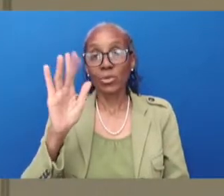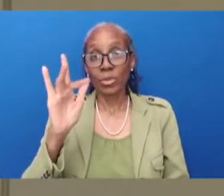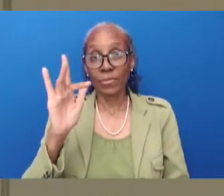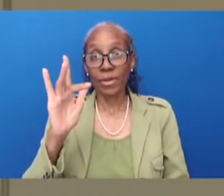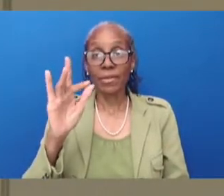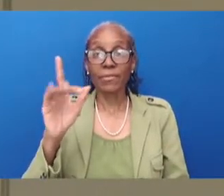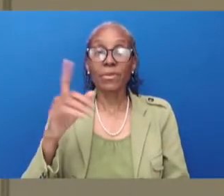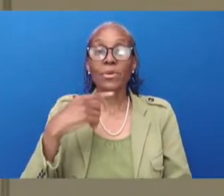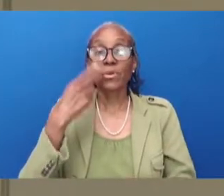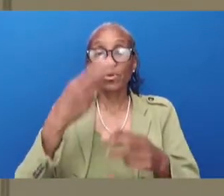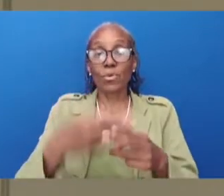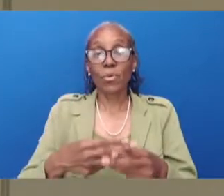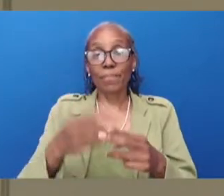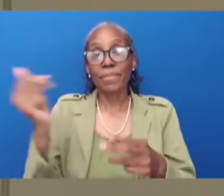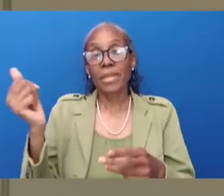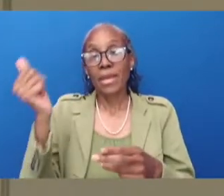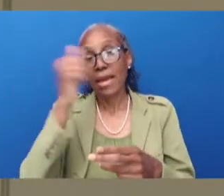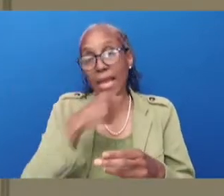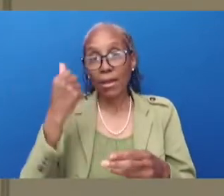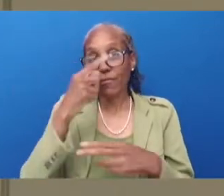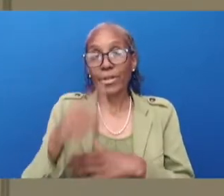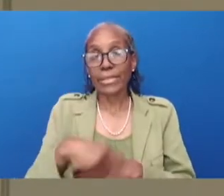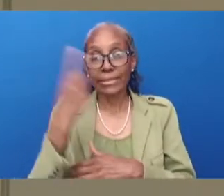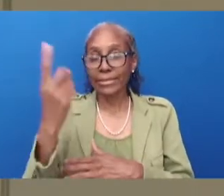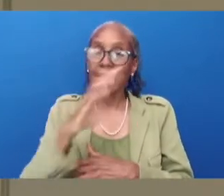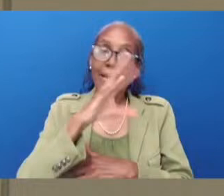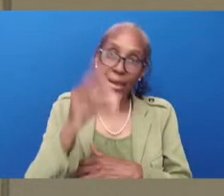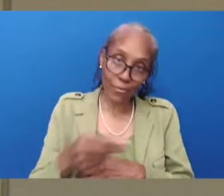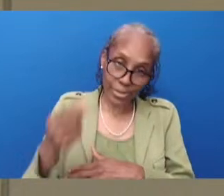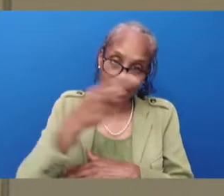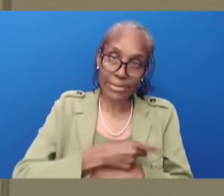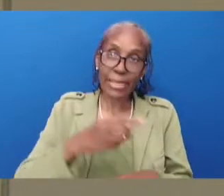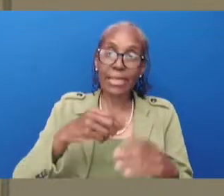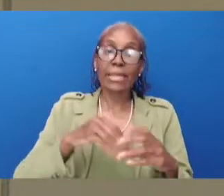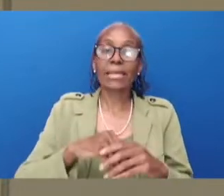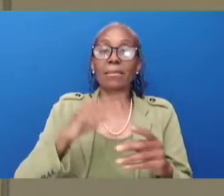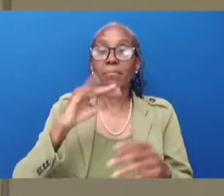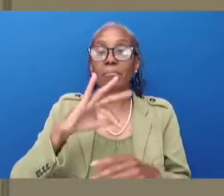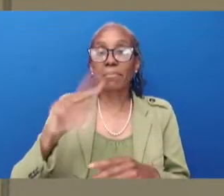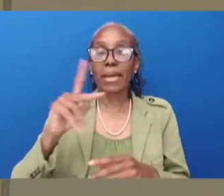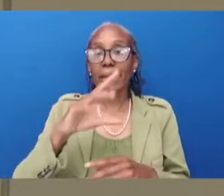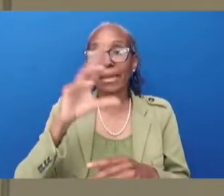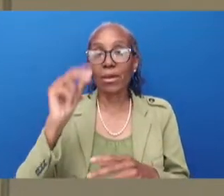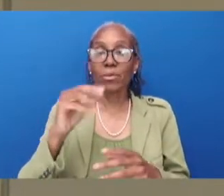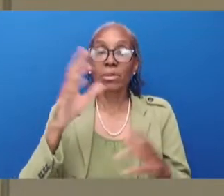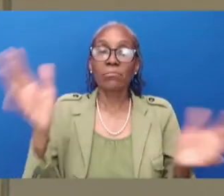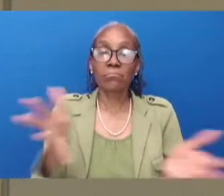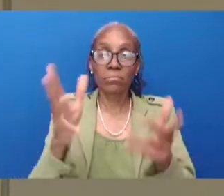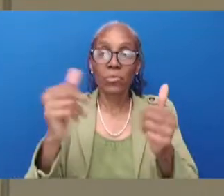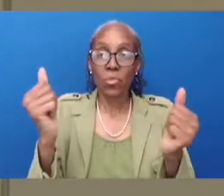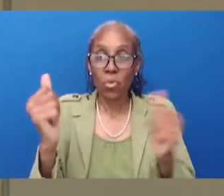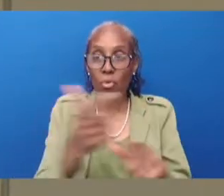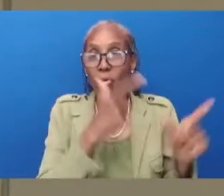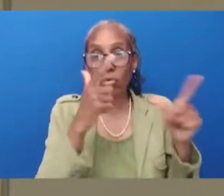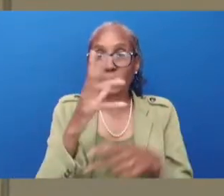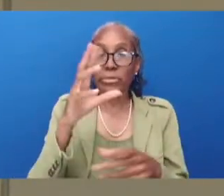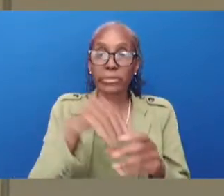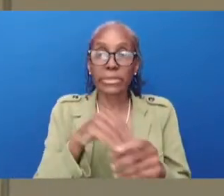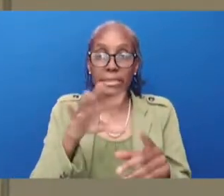COUNTY COMMISSIONERS DOES HEREBY PROCLAIM MAY 25TH, 2025, AS AFRICA DAY IN MECKLENBURG